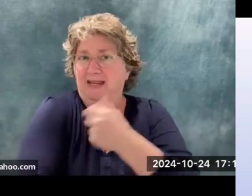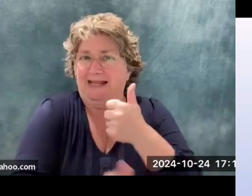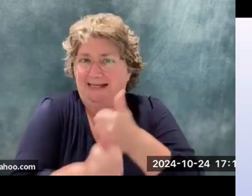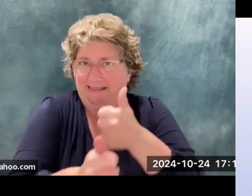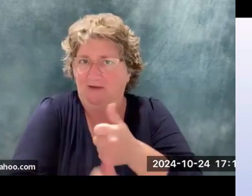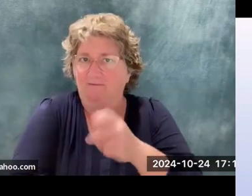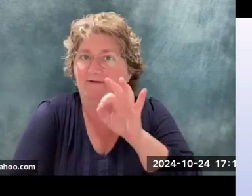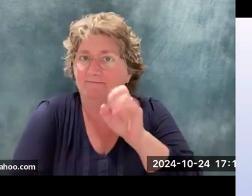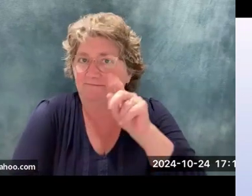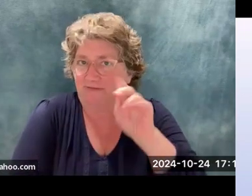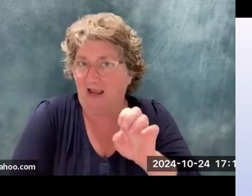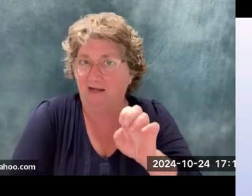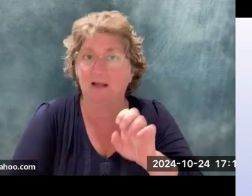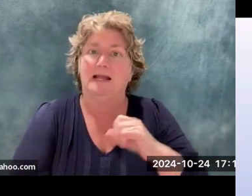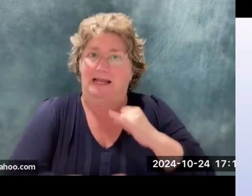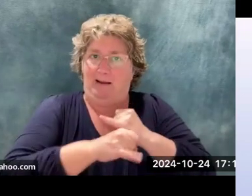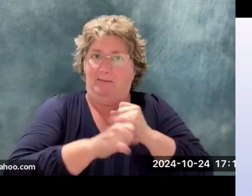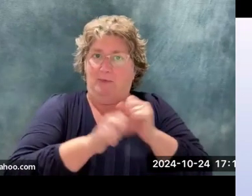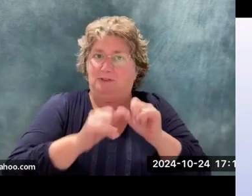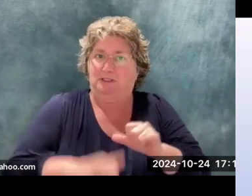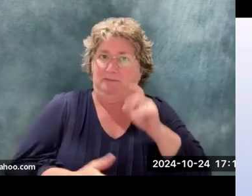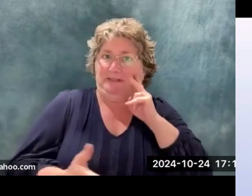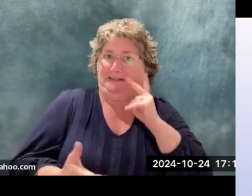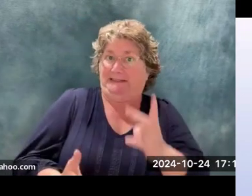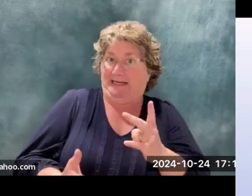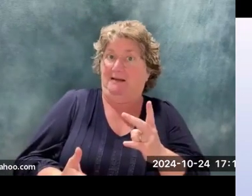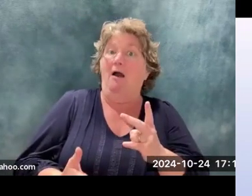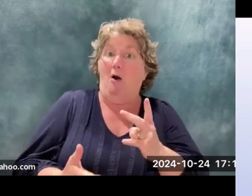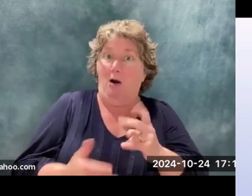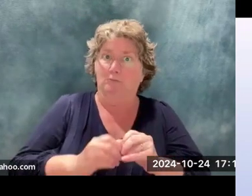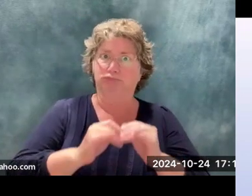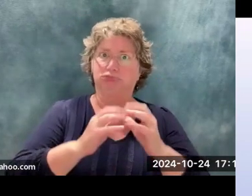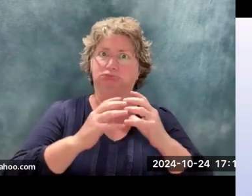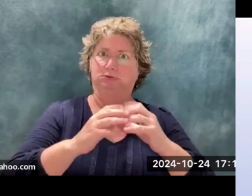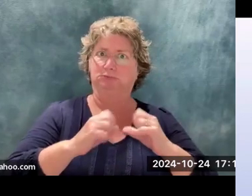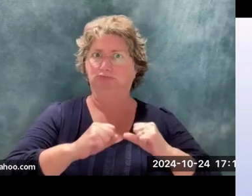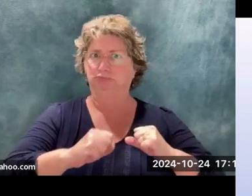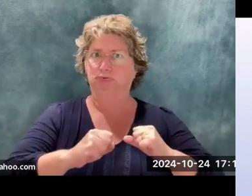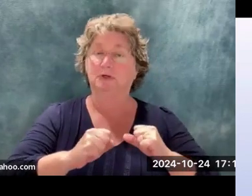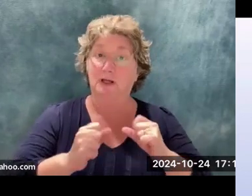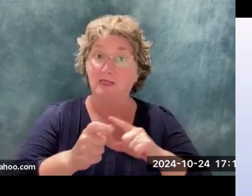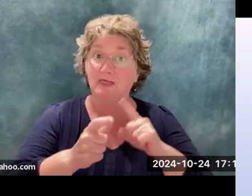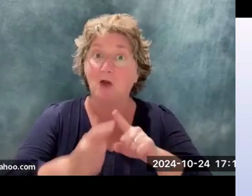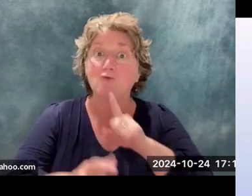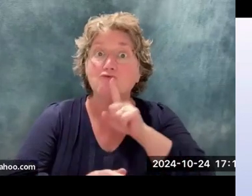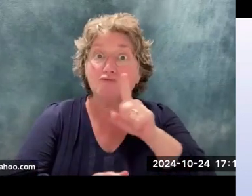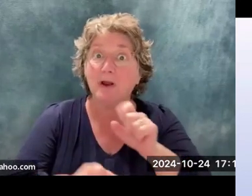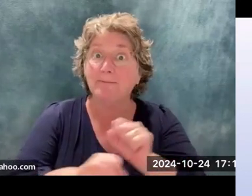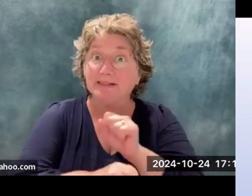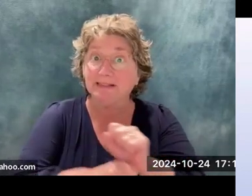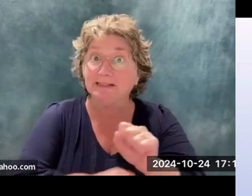Now vaccines have really helped all, but eradicate a whole host of diseases.